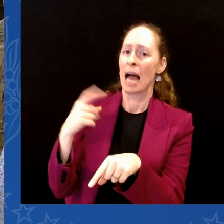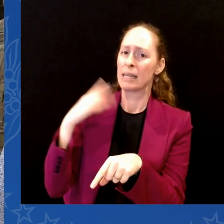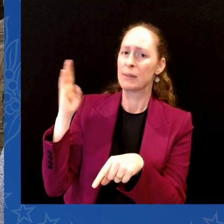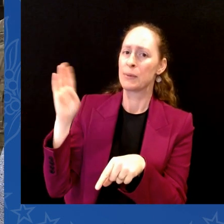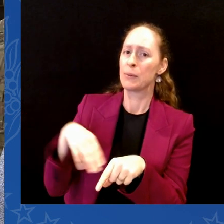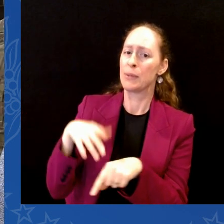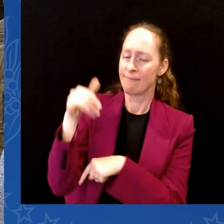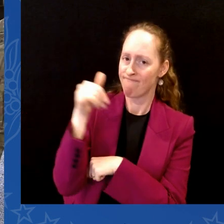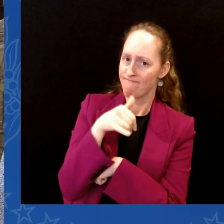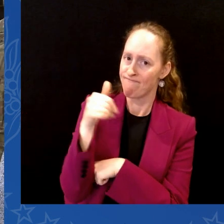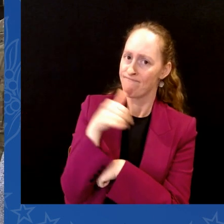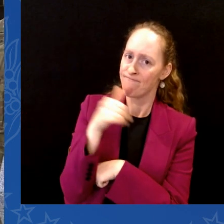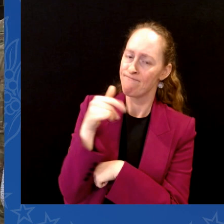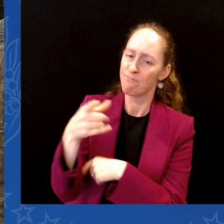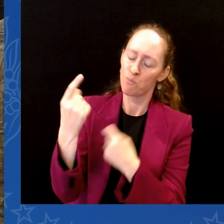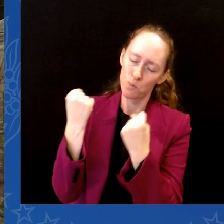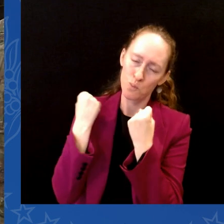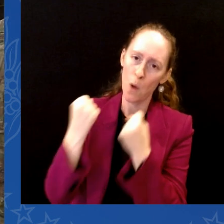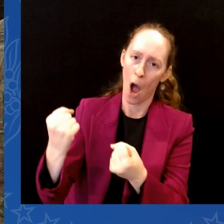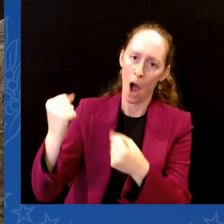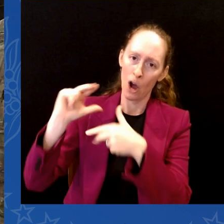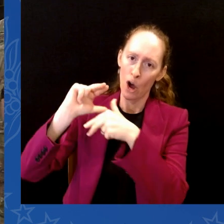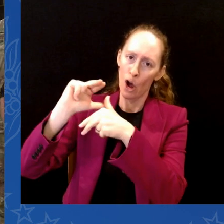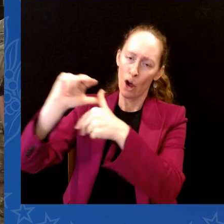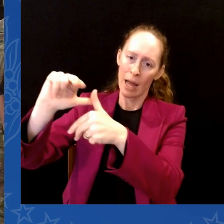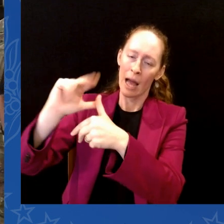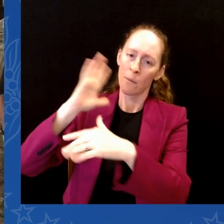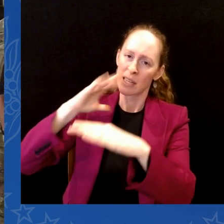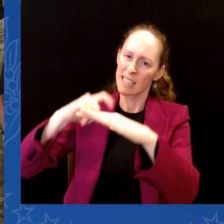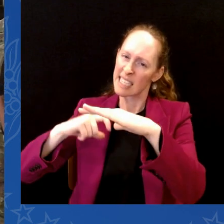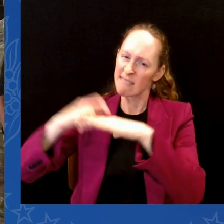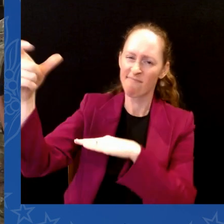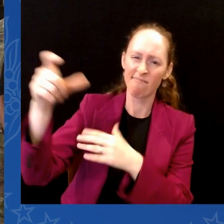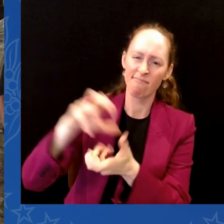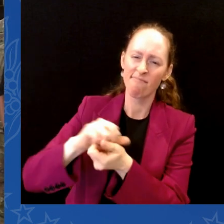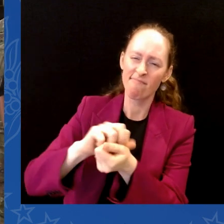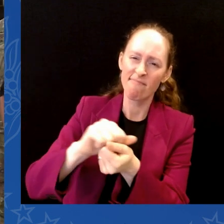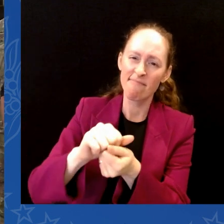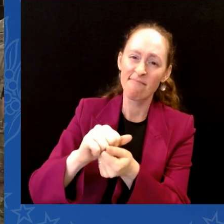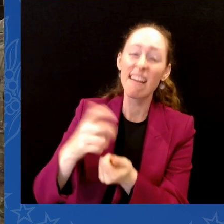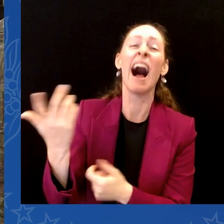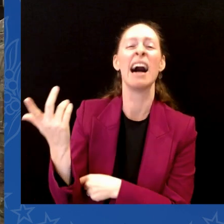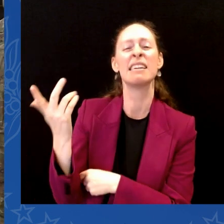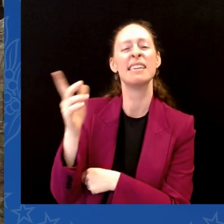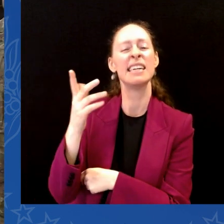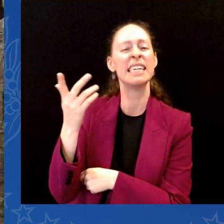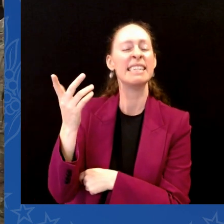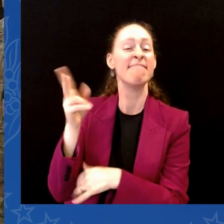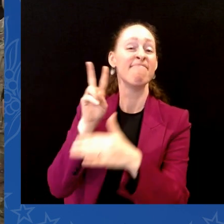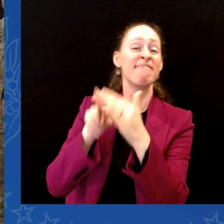met the expectations, the highest expectations, and you've seen what significant damage that can do.